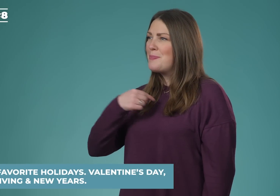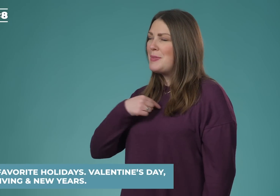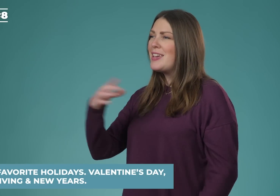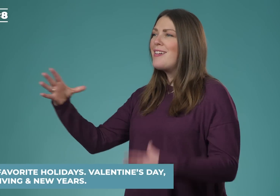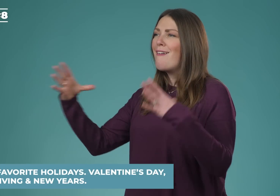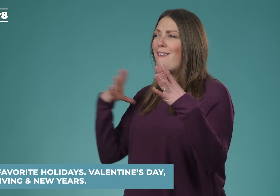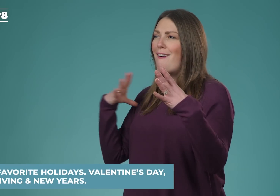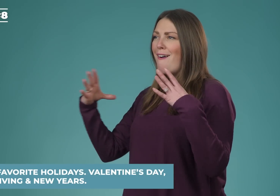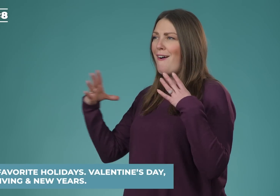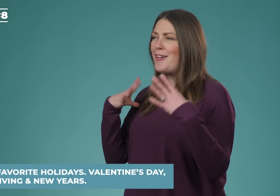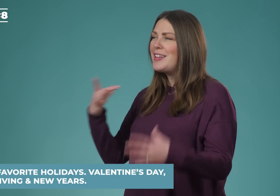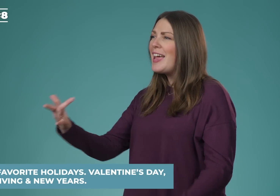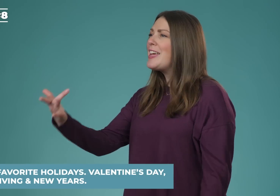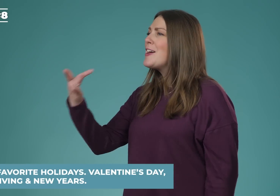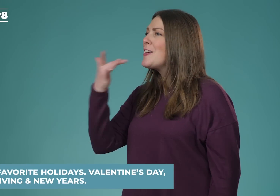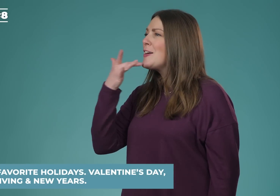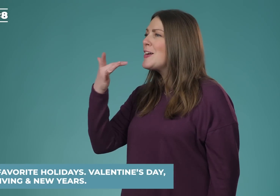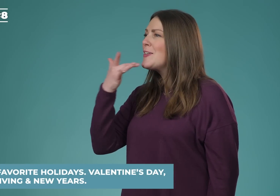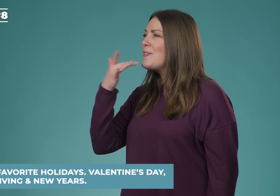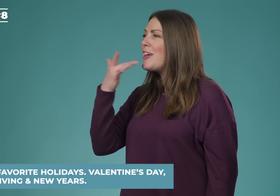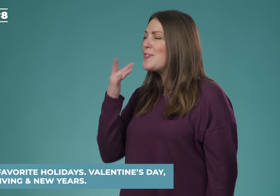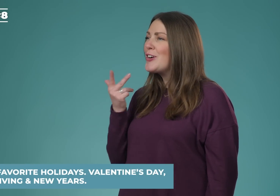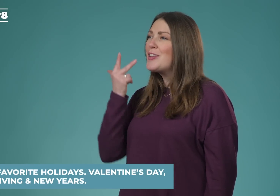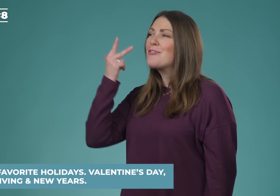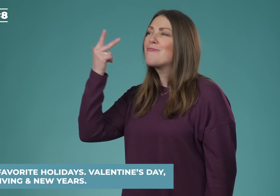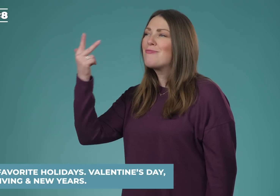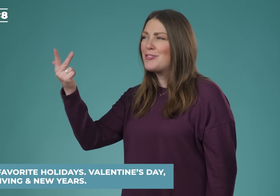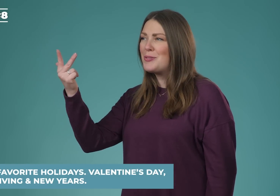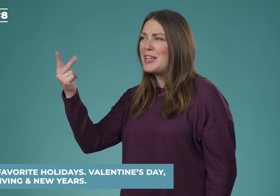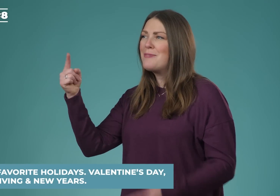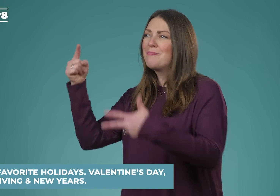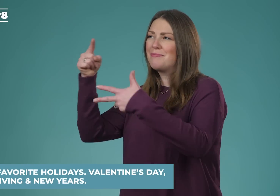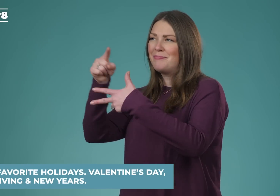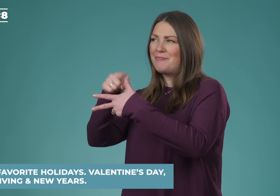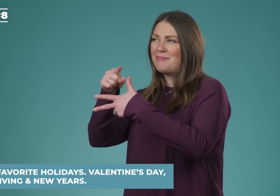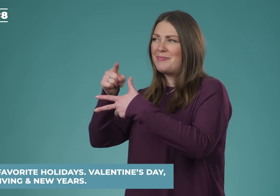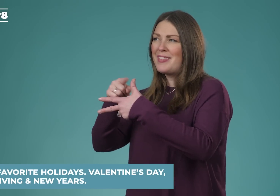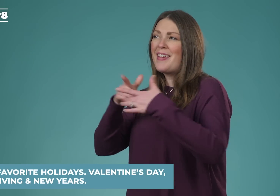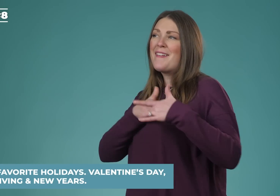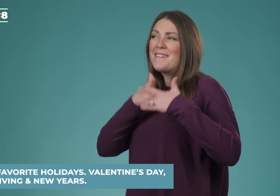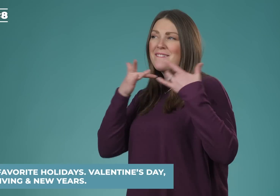Me holiday. Favorite three.